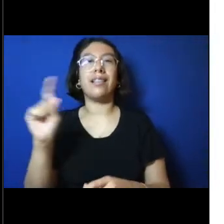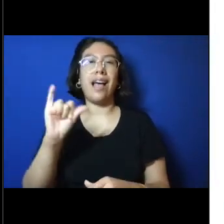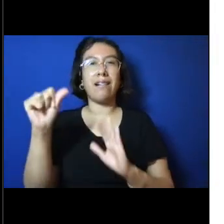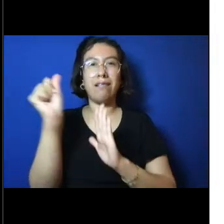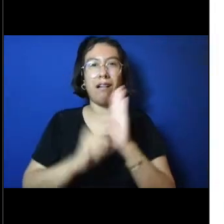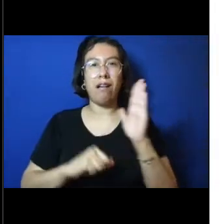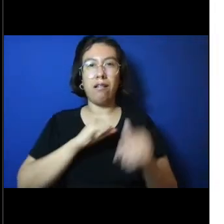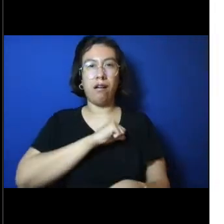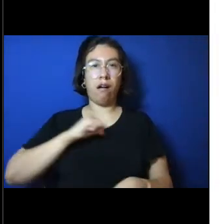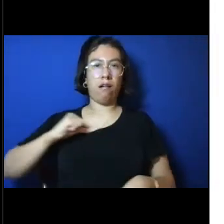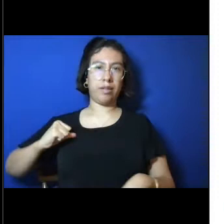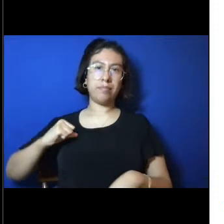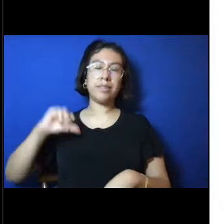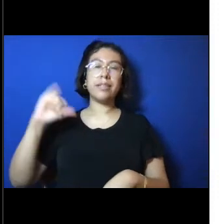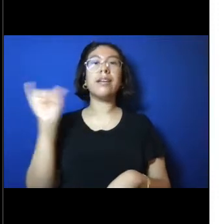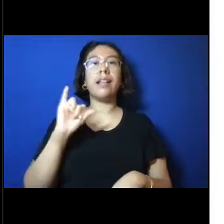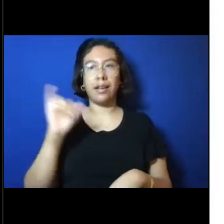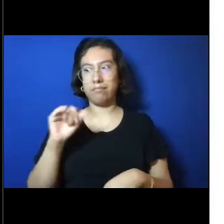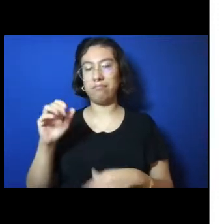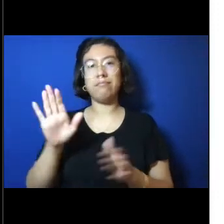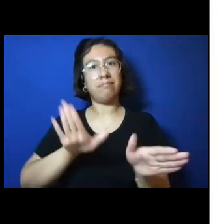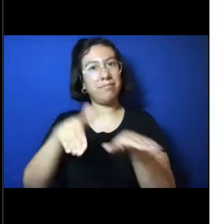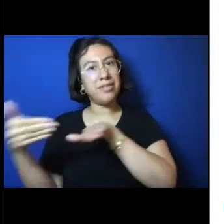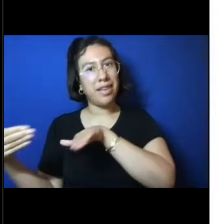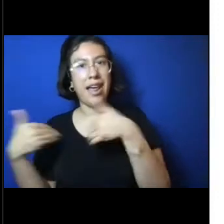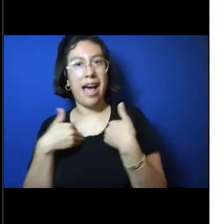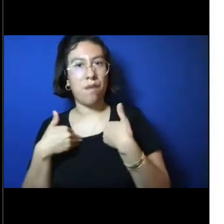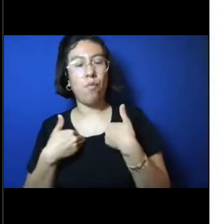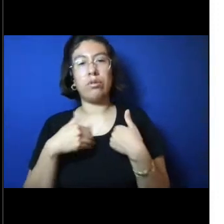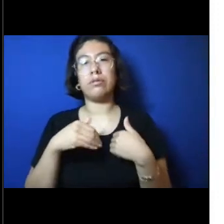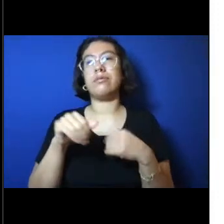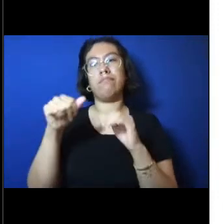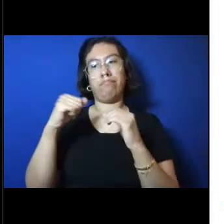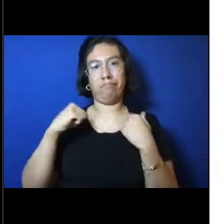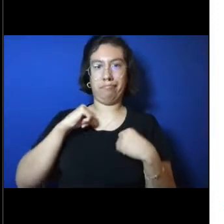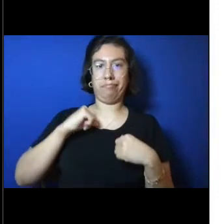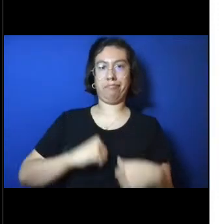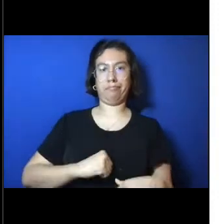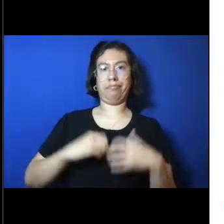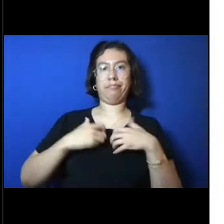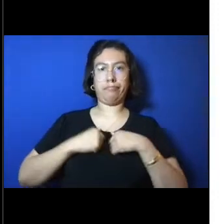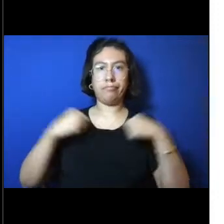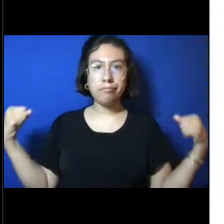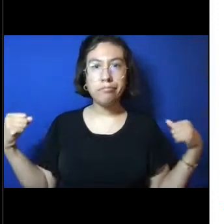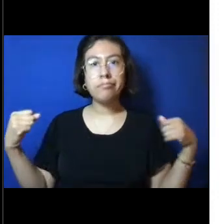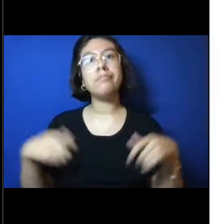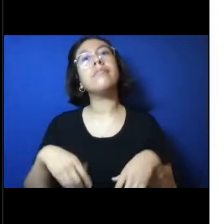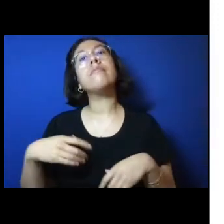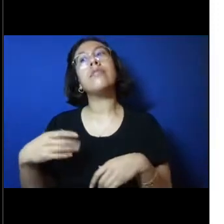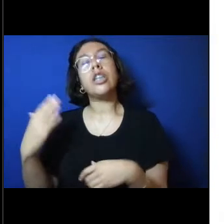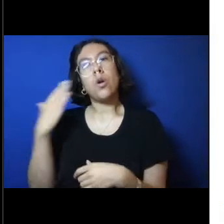a necropsy is what's done on dead animals. And so we learn a ton about what happened to these animals.